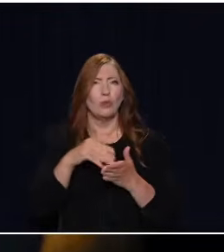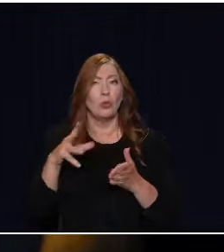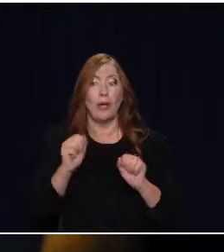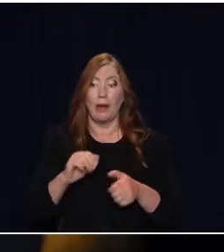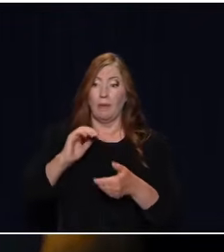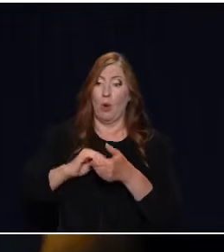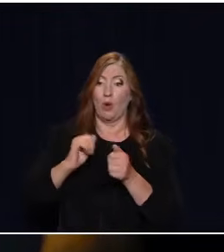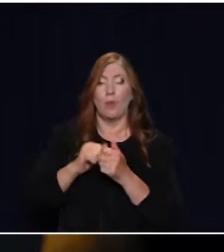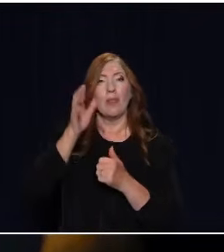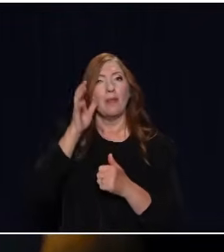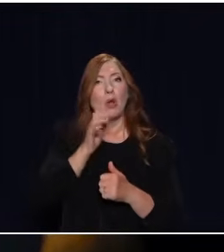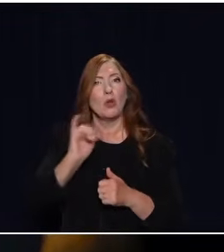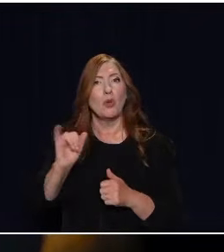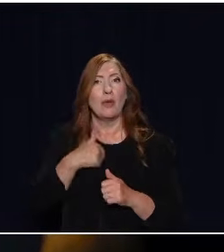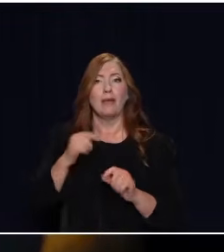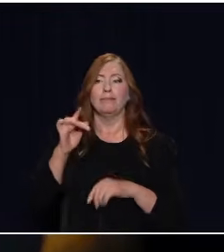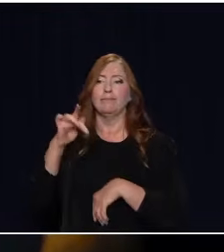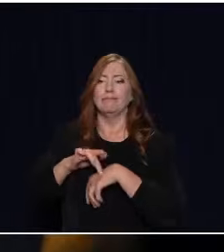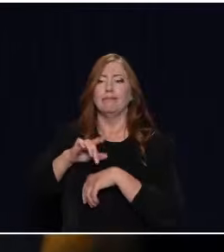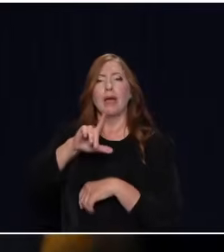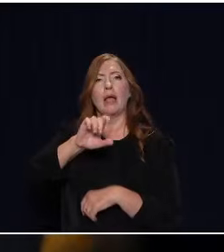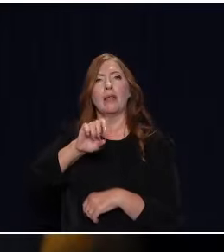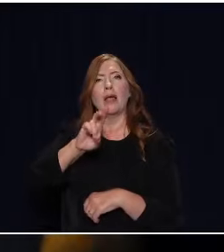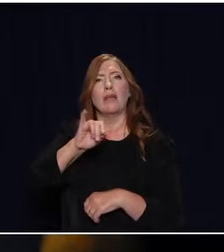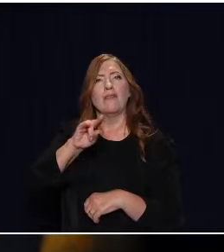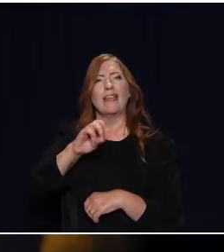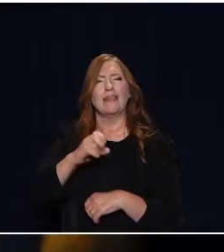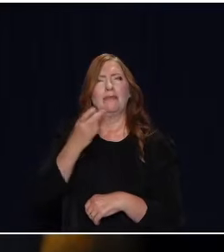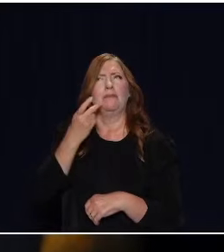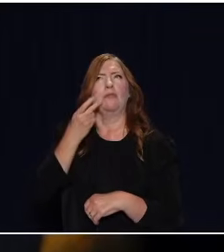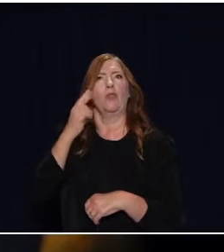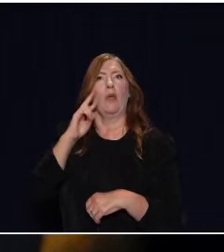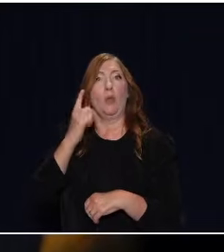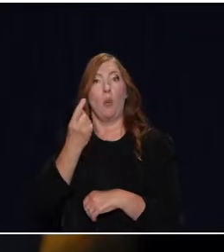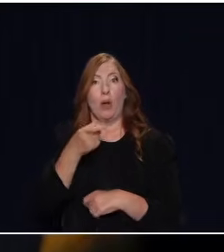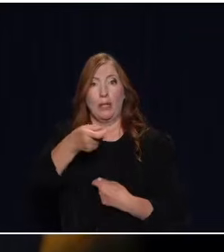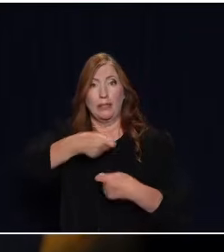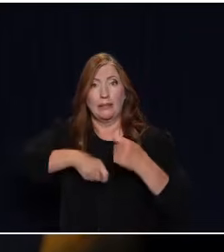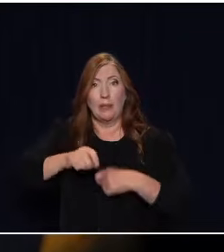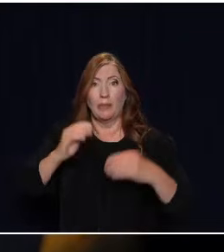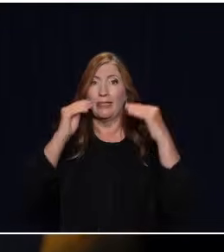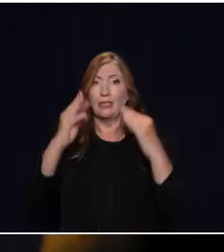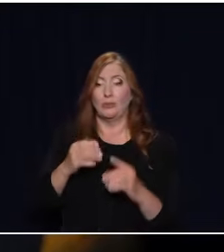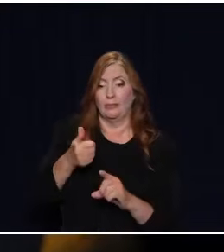FOR OUR STUDENTS AND NOT GOOD FOR OUR COMMUNITY. WE CAN PARTNER WITH PARENTS AS